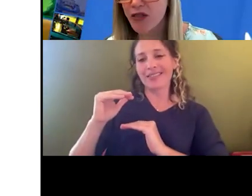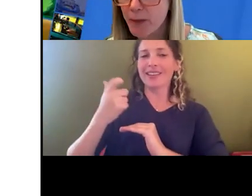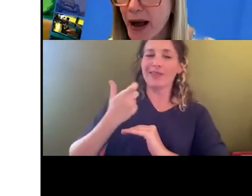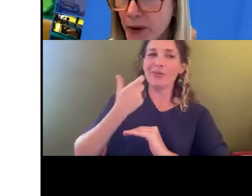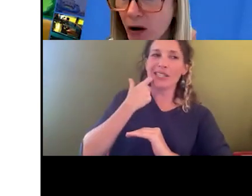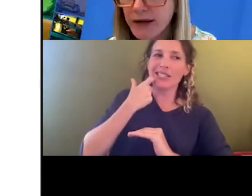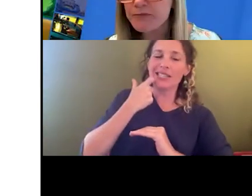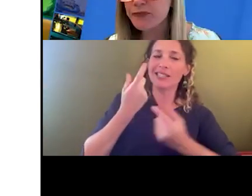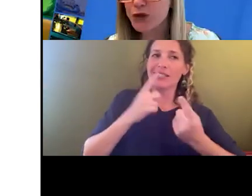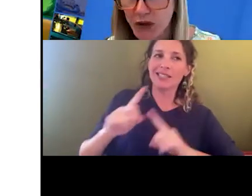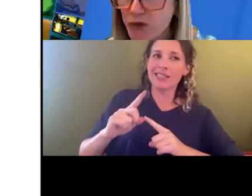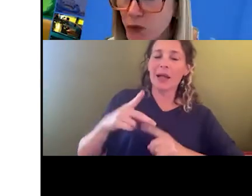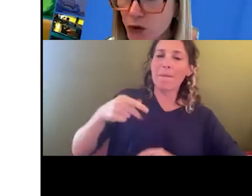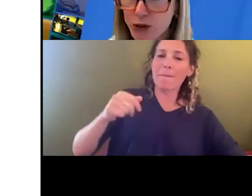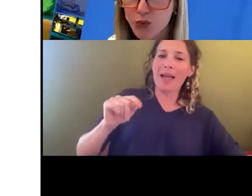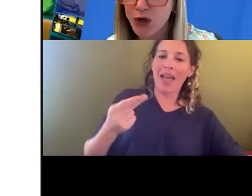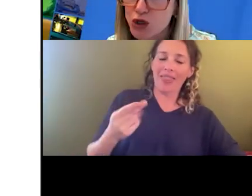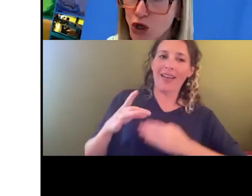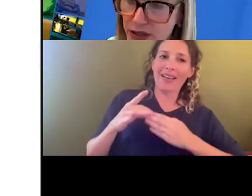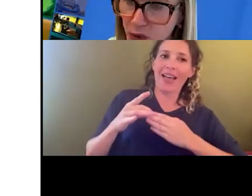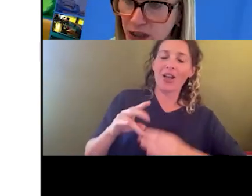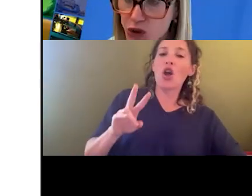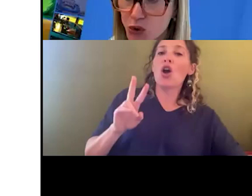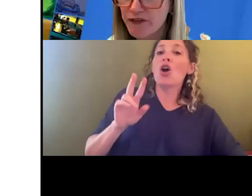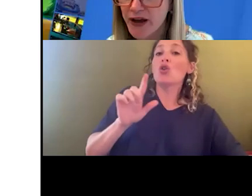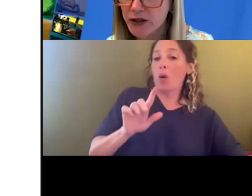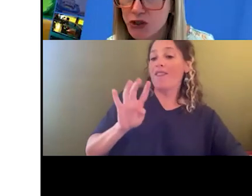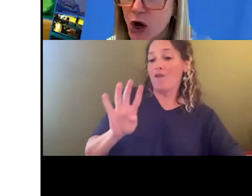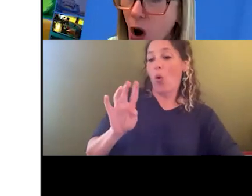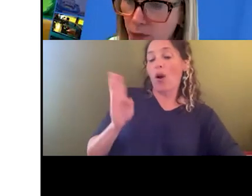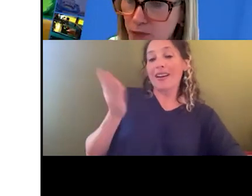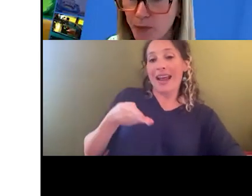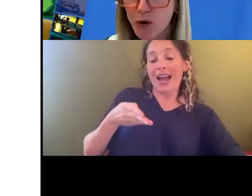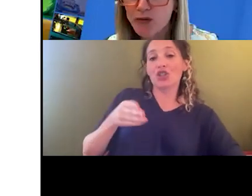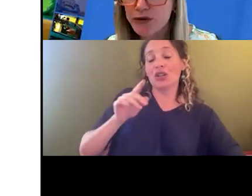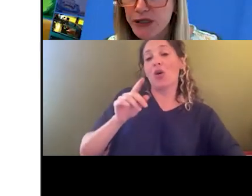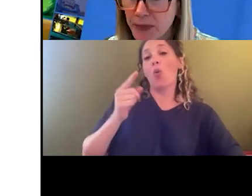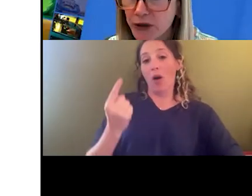The PAPP Guide 24-1 just went into effect on proposals submitted